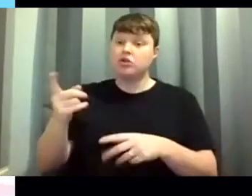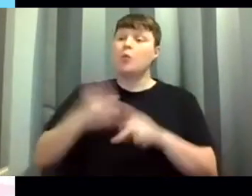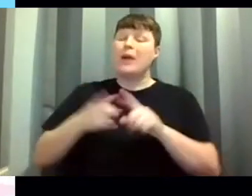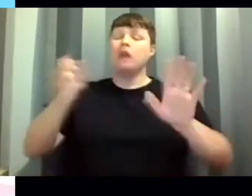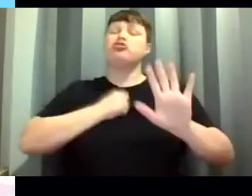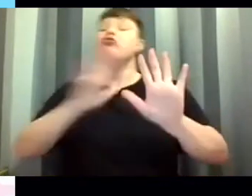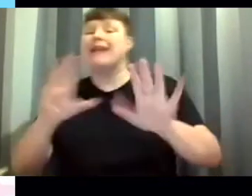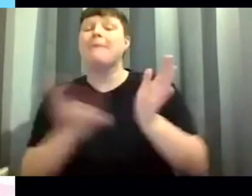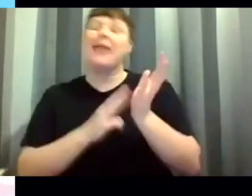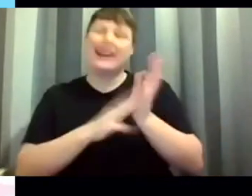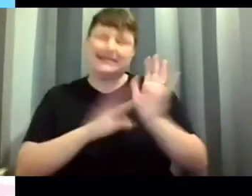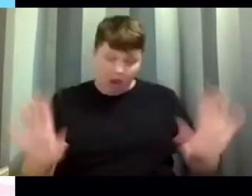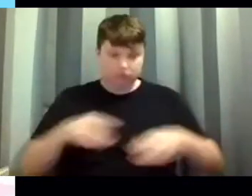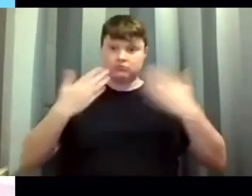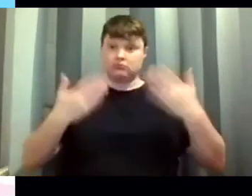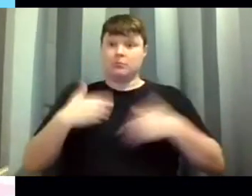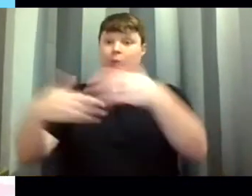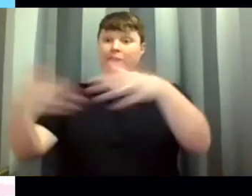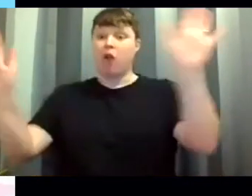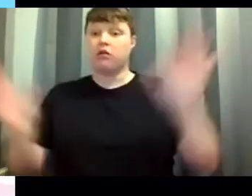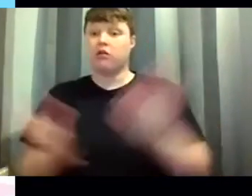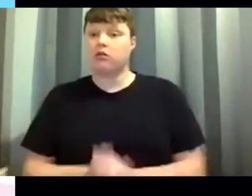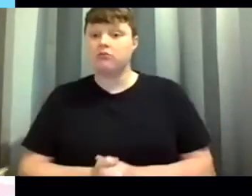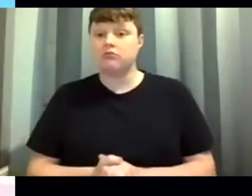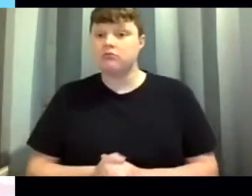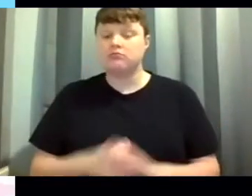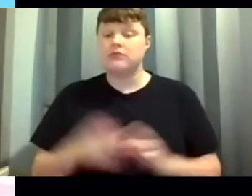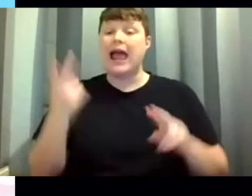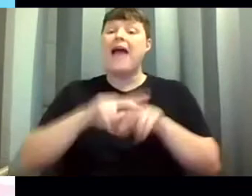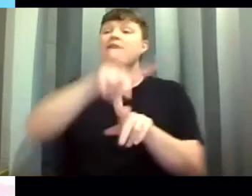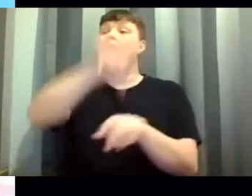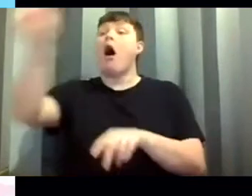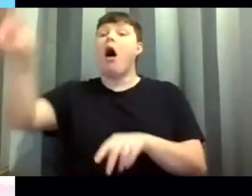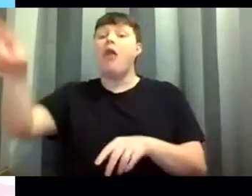term and move on, that's fine. If other people make mistakes, I'd like you to gently correct